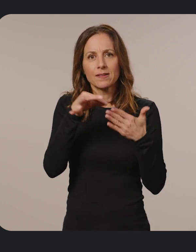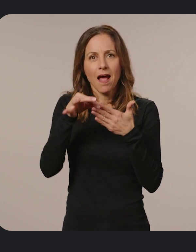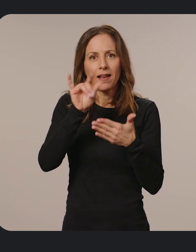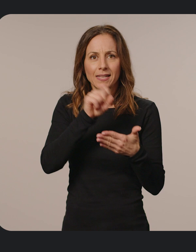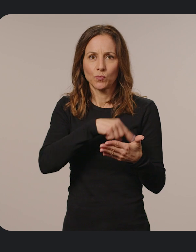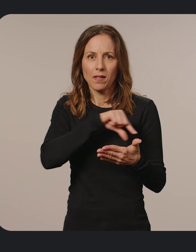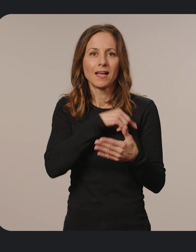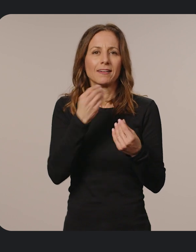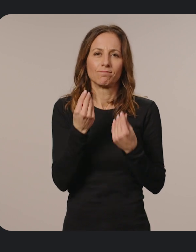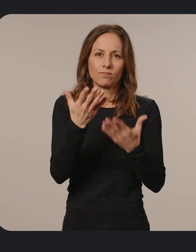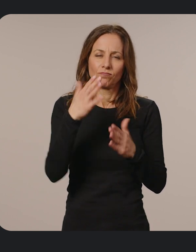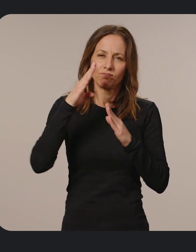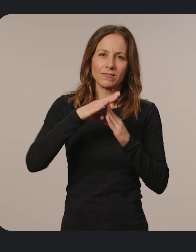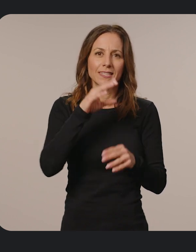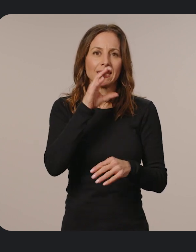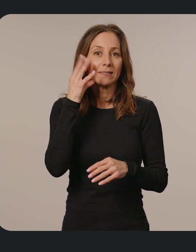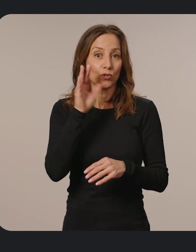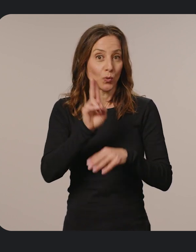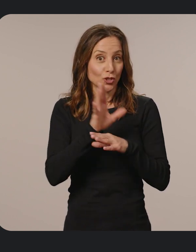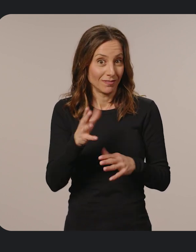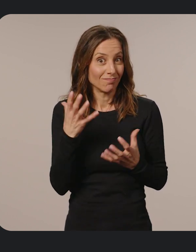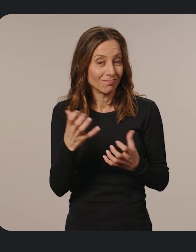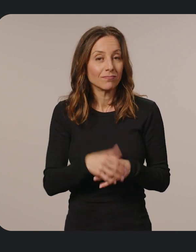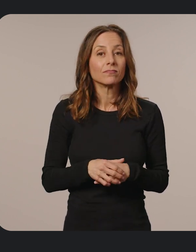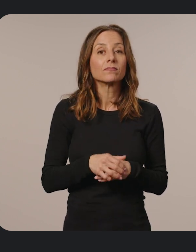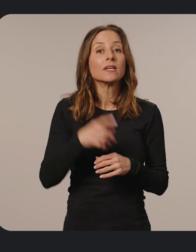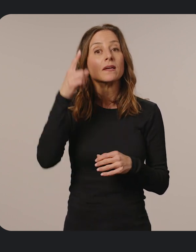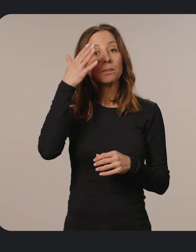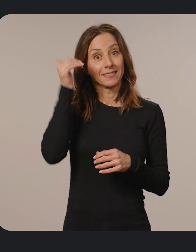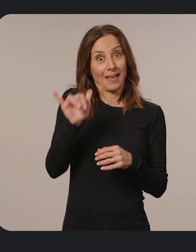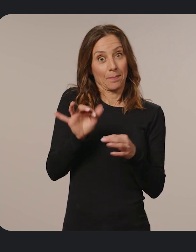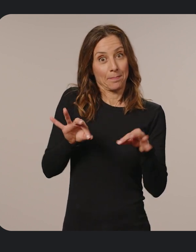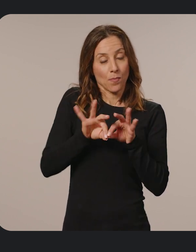guidelines and deliver the great experiences your users expect.